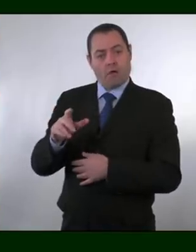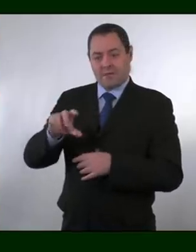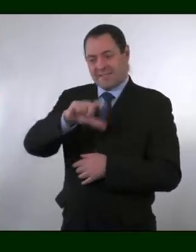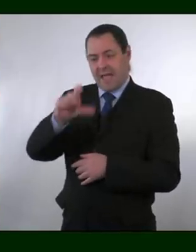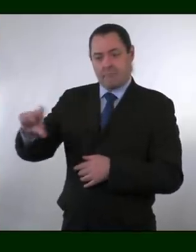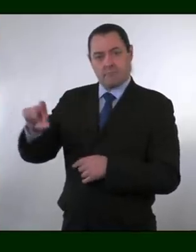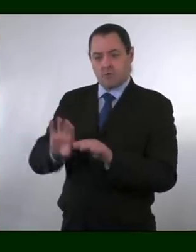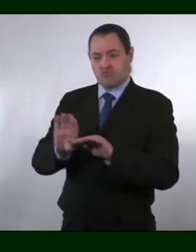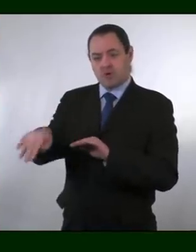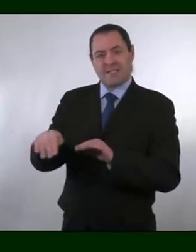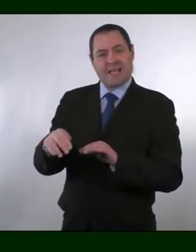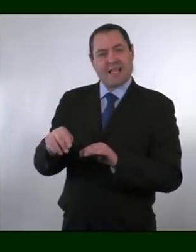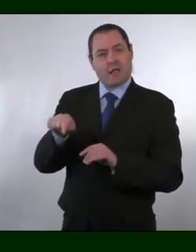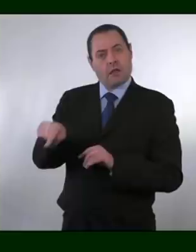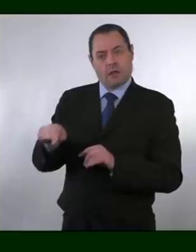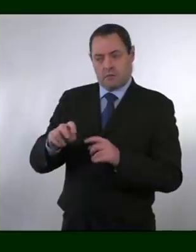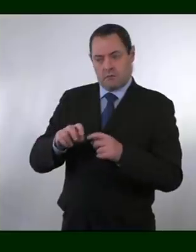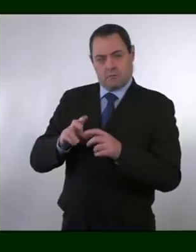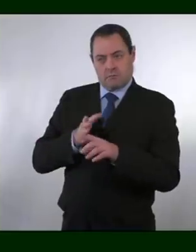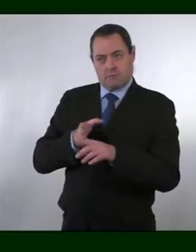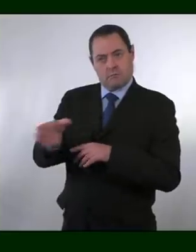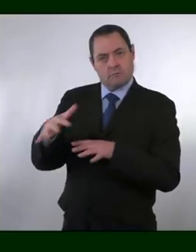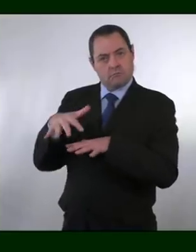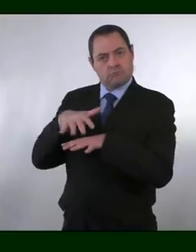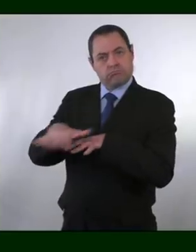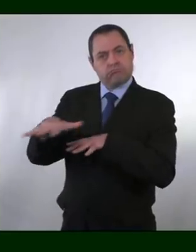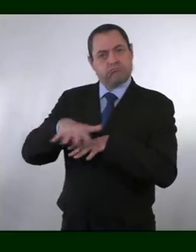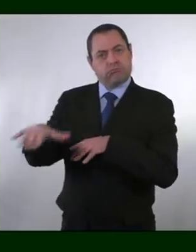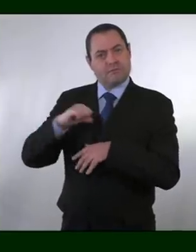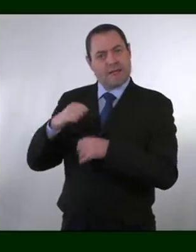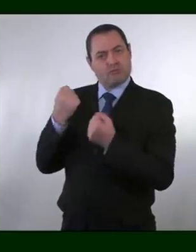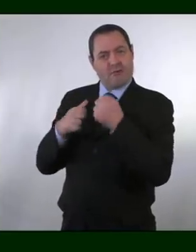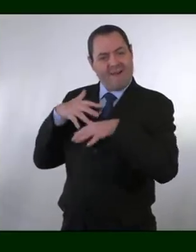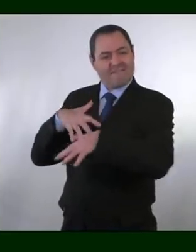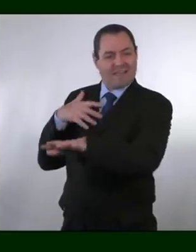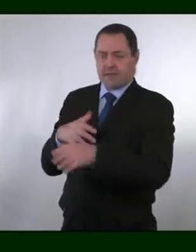The Prime Minister My hon. Friend is absolutely right to say that